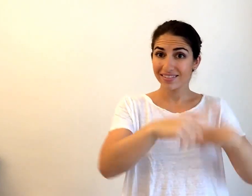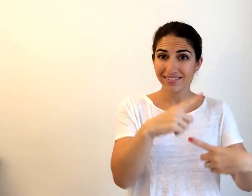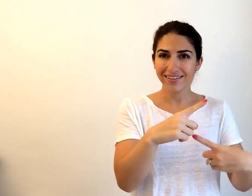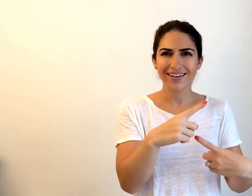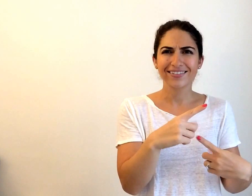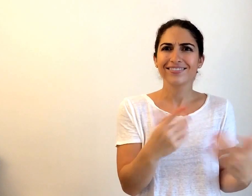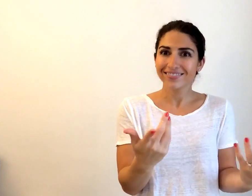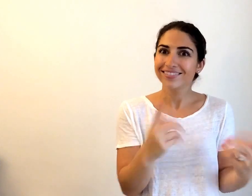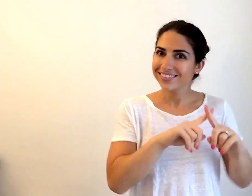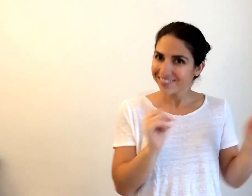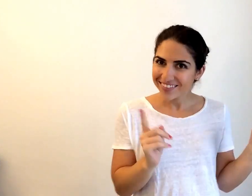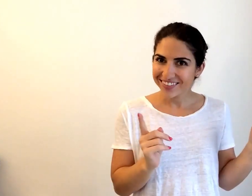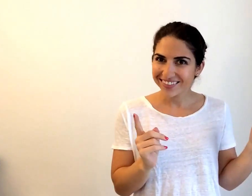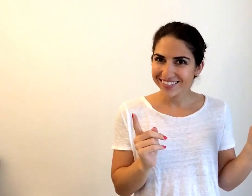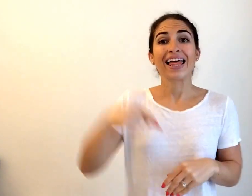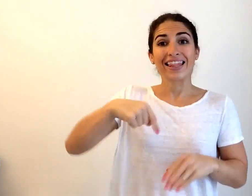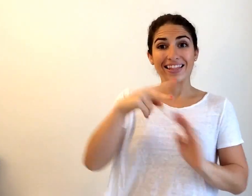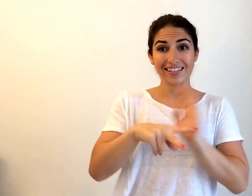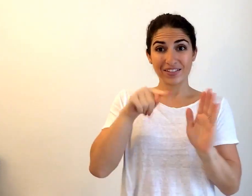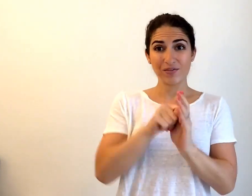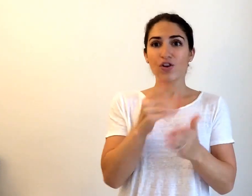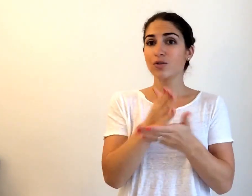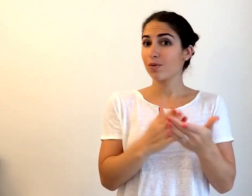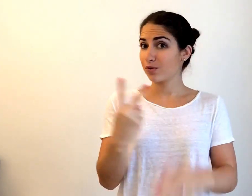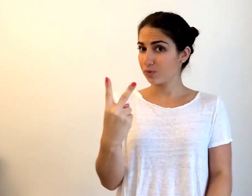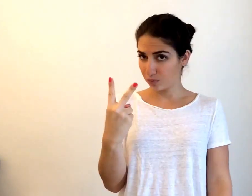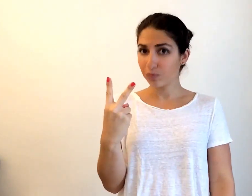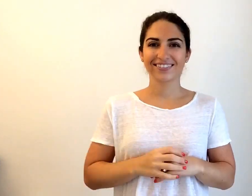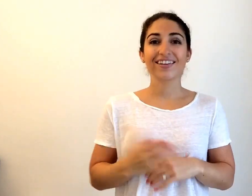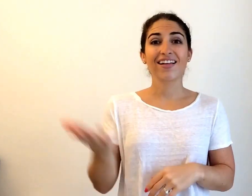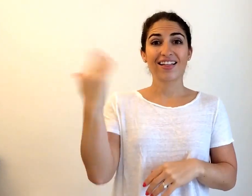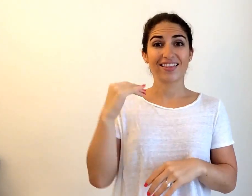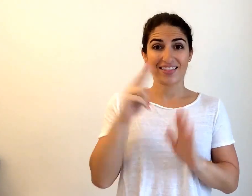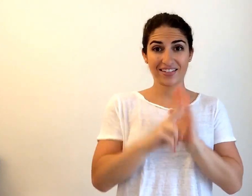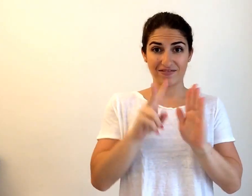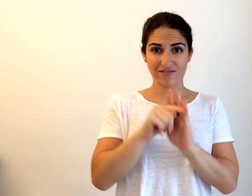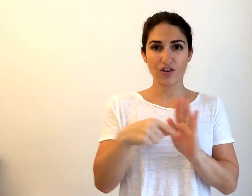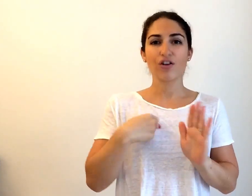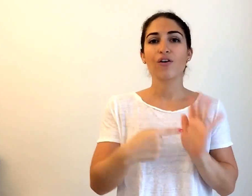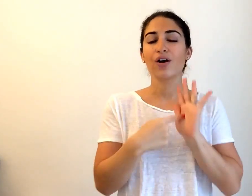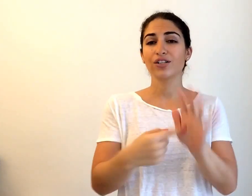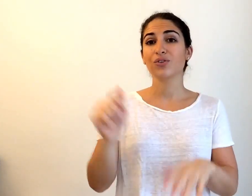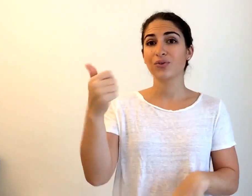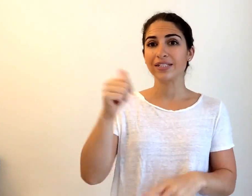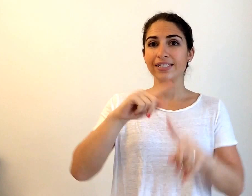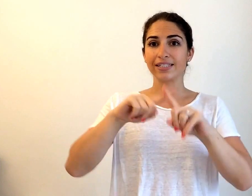sign is different! This is video part 2. In last video I